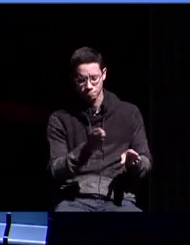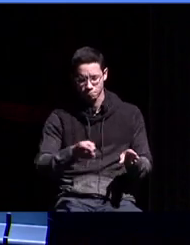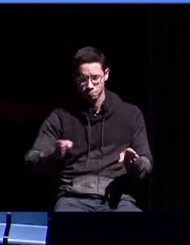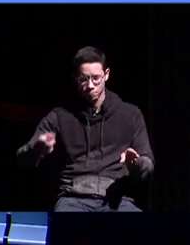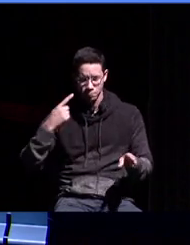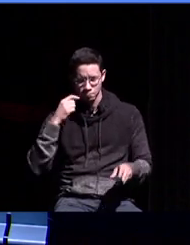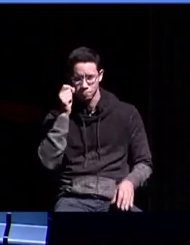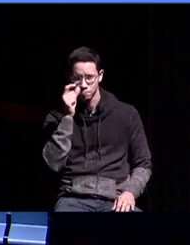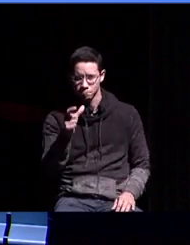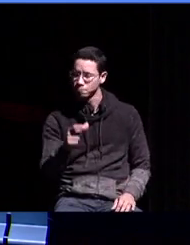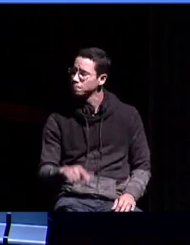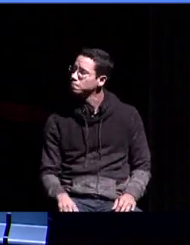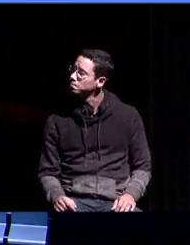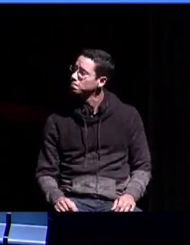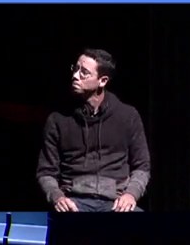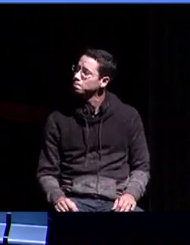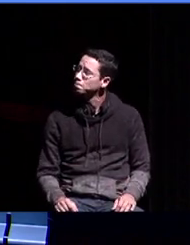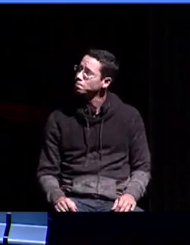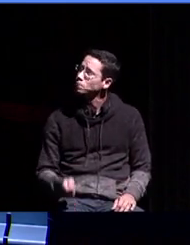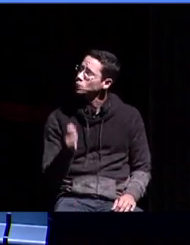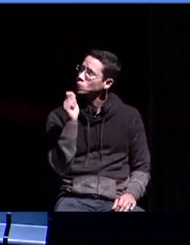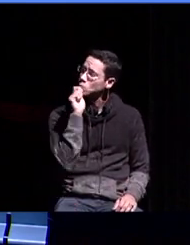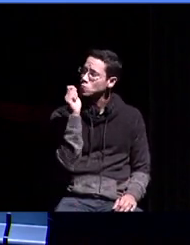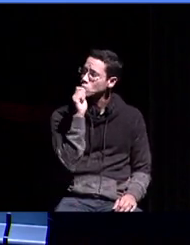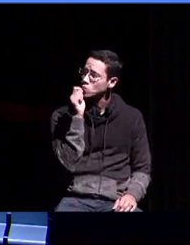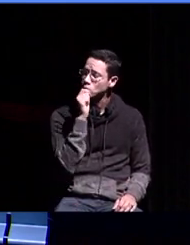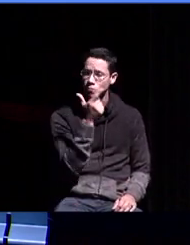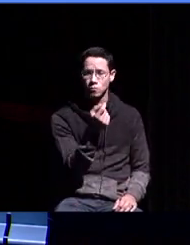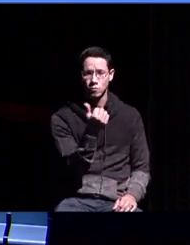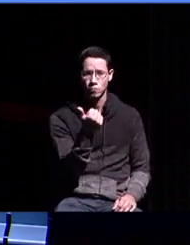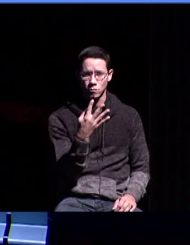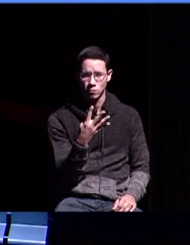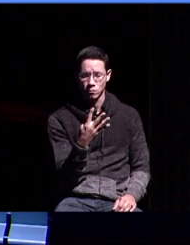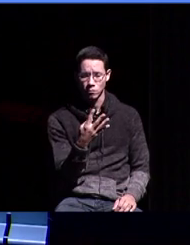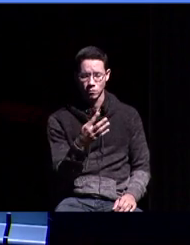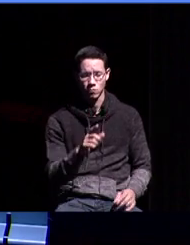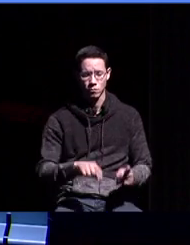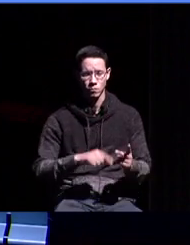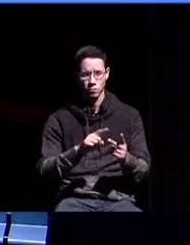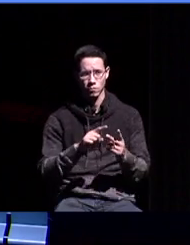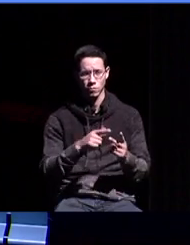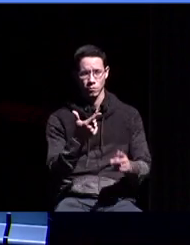I didn’t include 2014 and 2015 as the relevant data has not yet been compiled for those years,